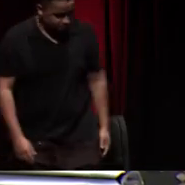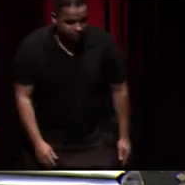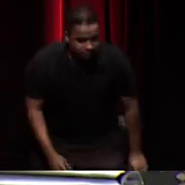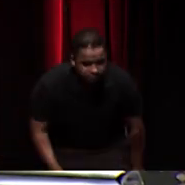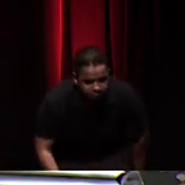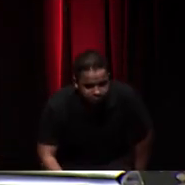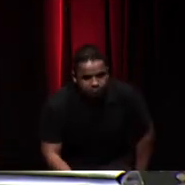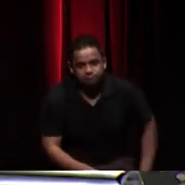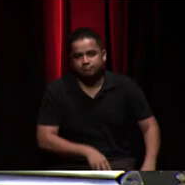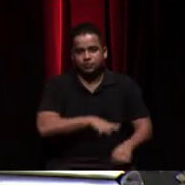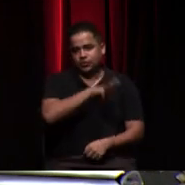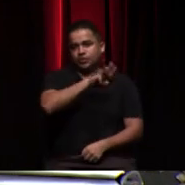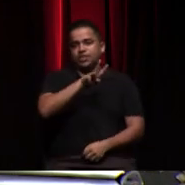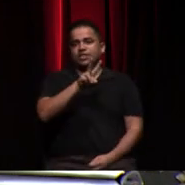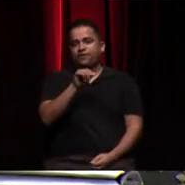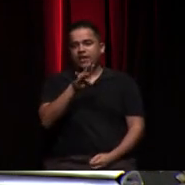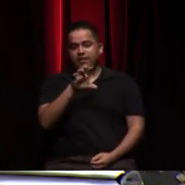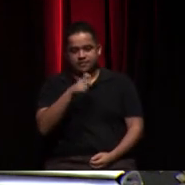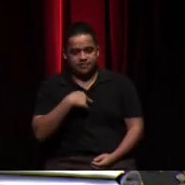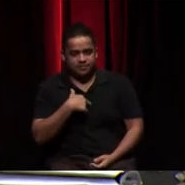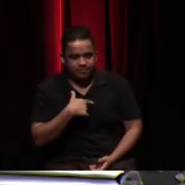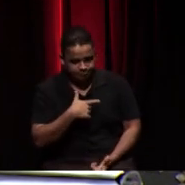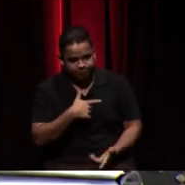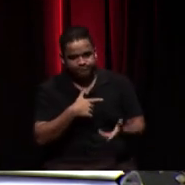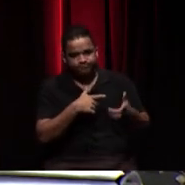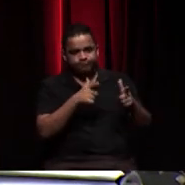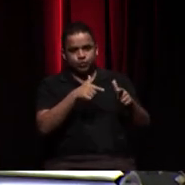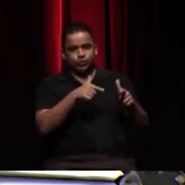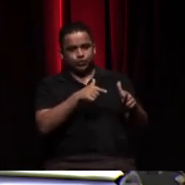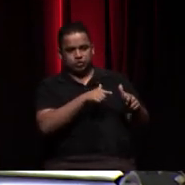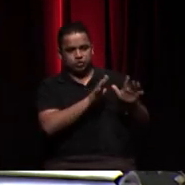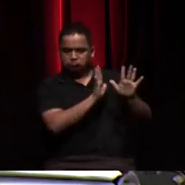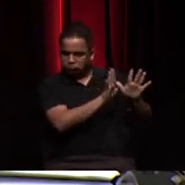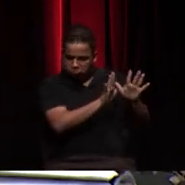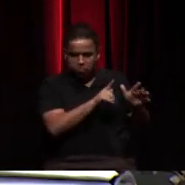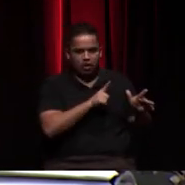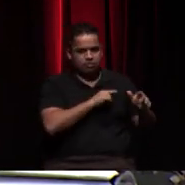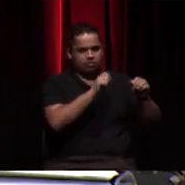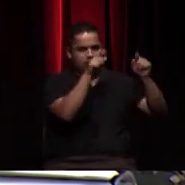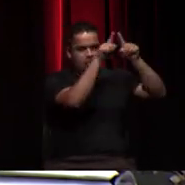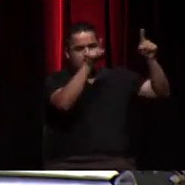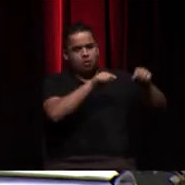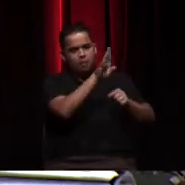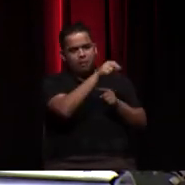On Vice website, where they cannot interfere. It can be a banner, anything…